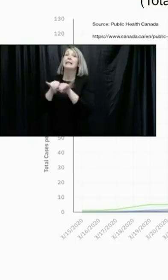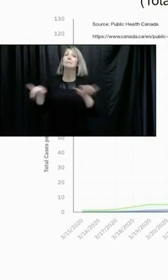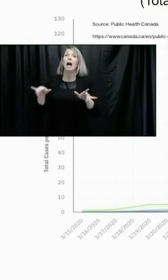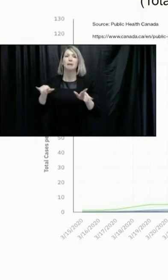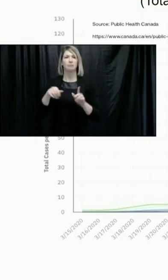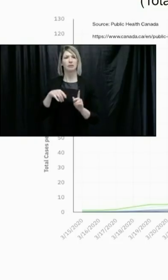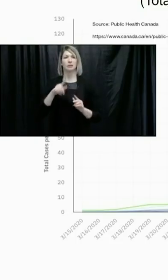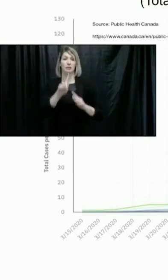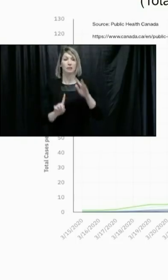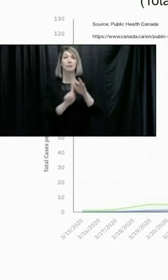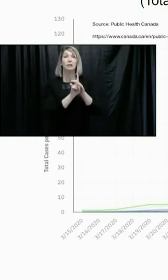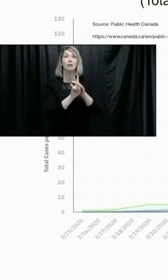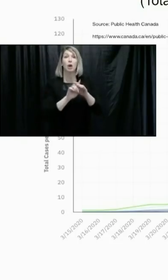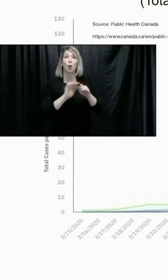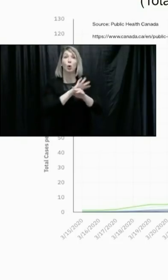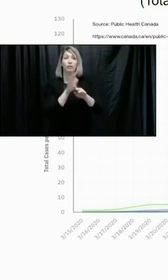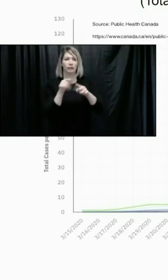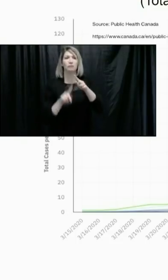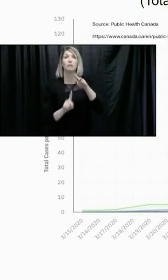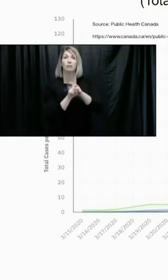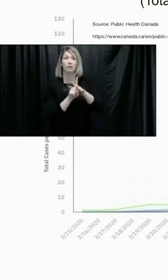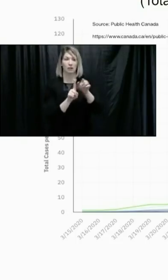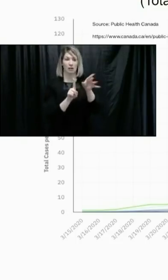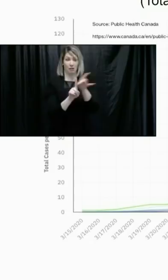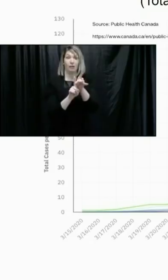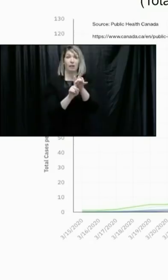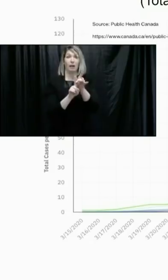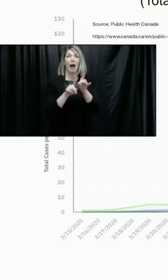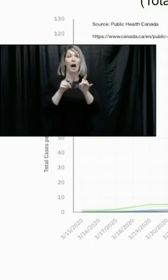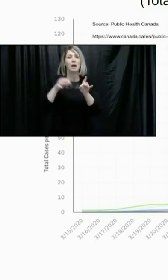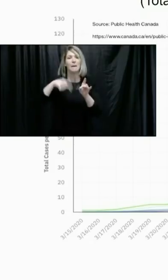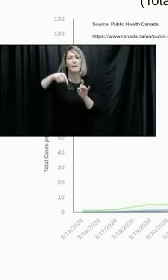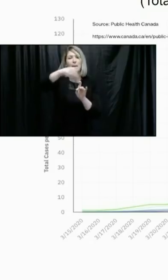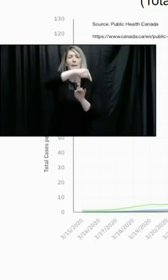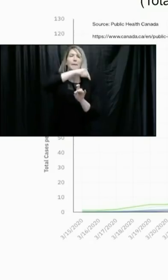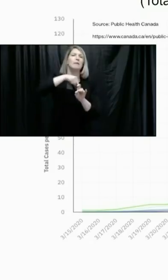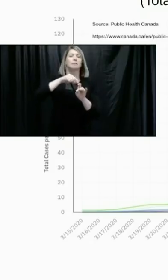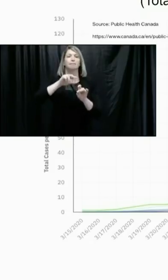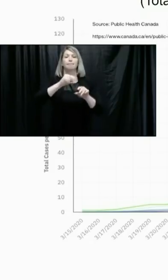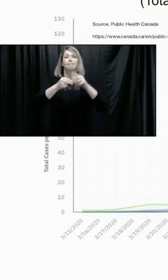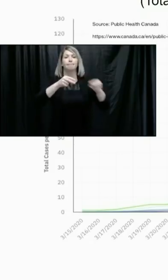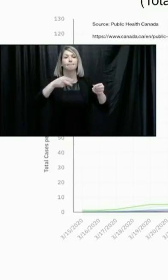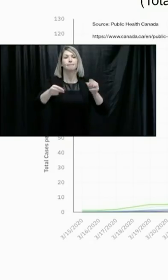ORGANIZED AND SWIFT RESPONSE TEAM AND DID MANUAL CONTACT